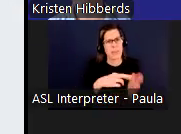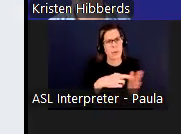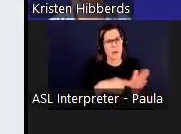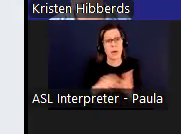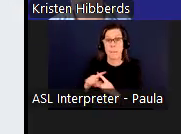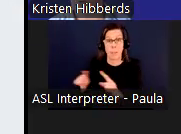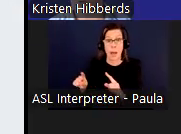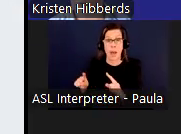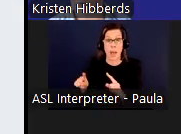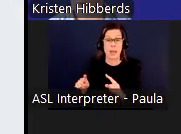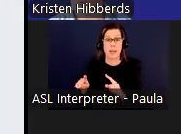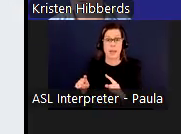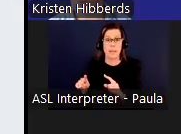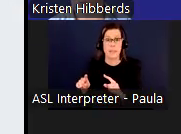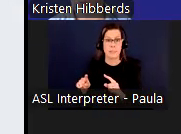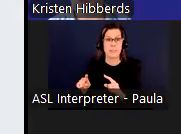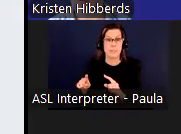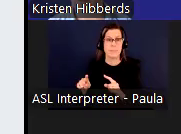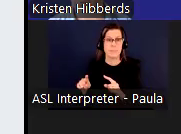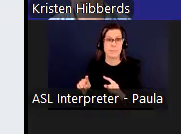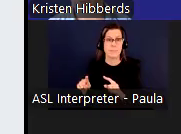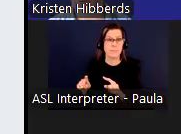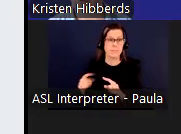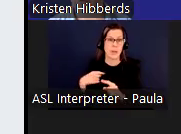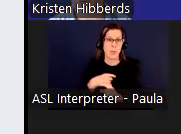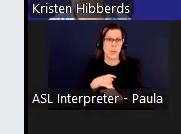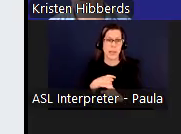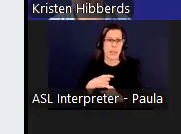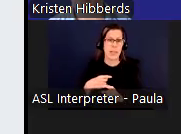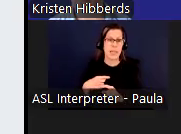but there's been, there's been some additional language